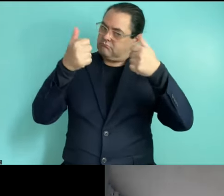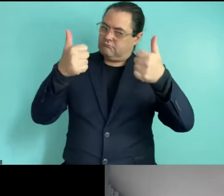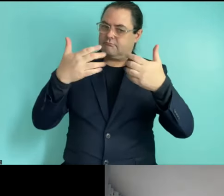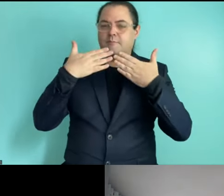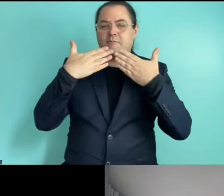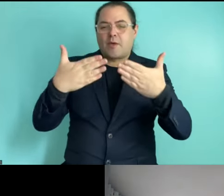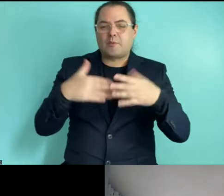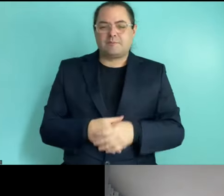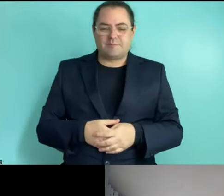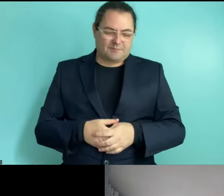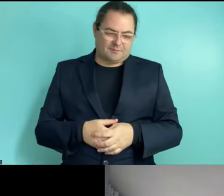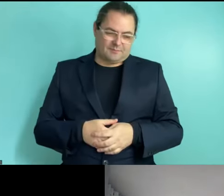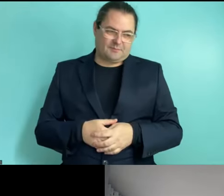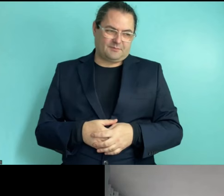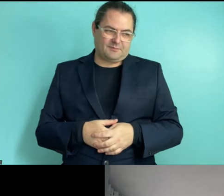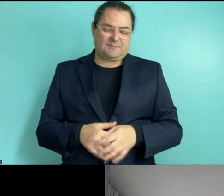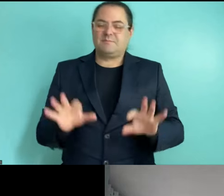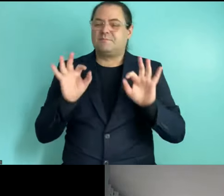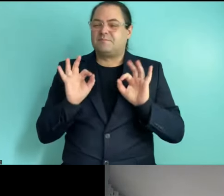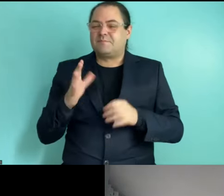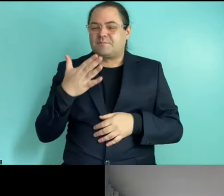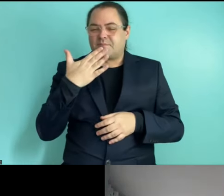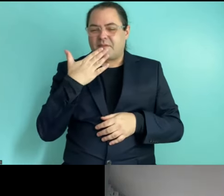14:23:42 Thank you so much. 14:23:45 Thank you very much for sharing that